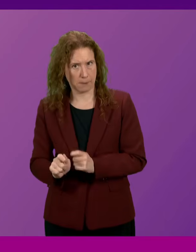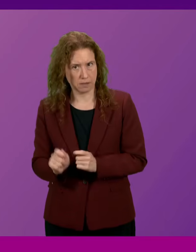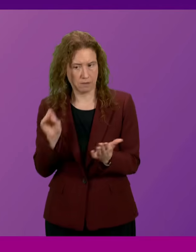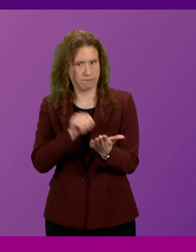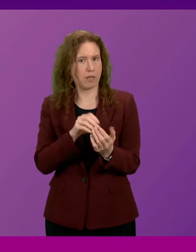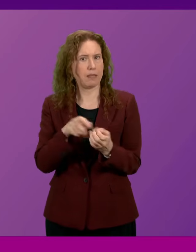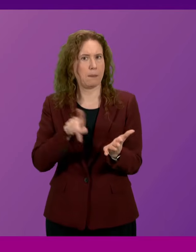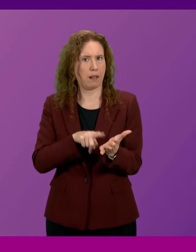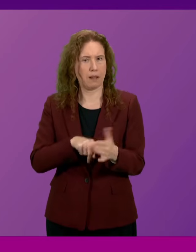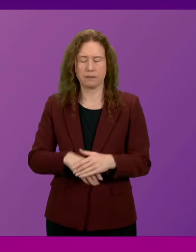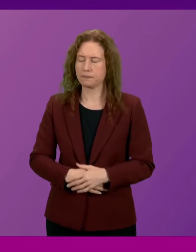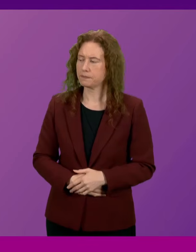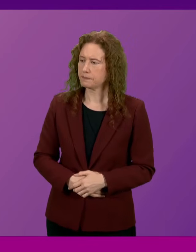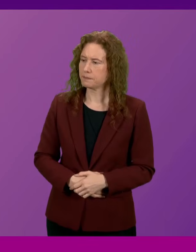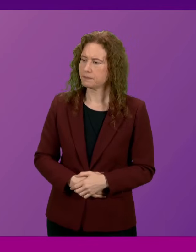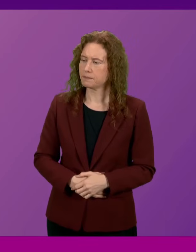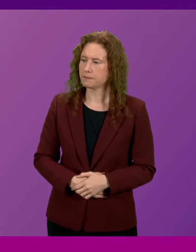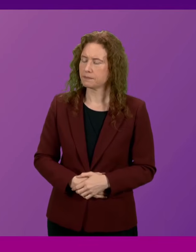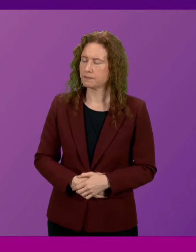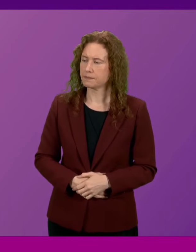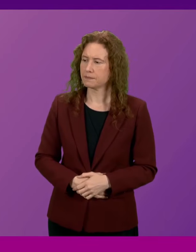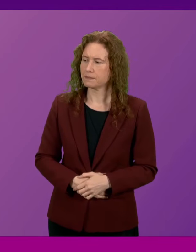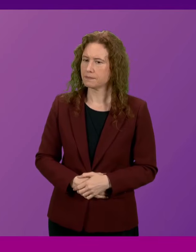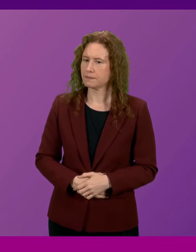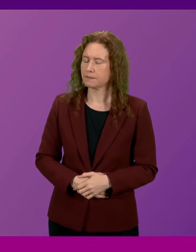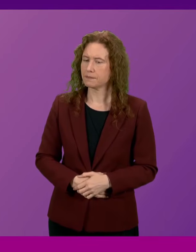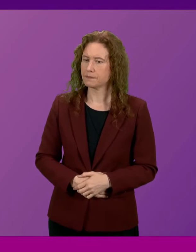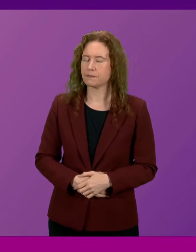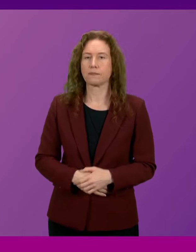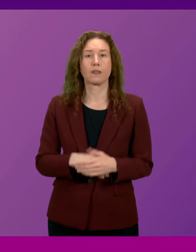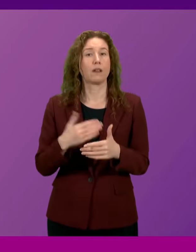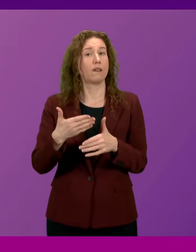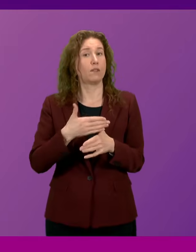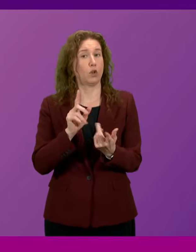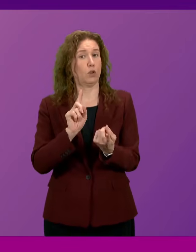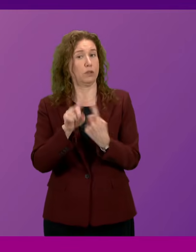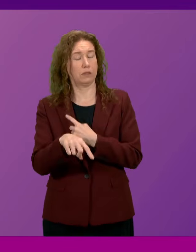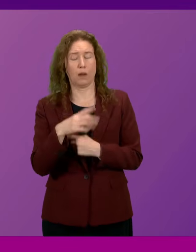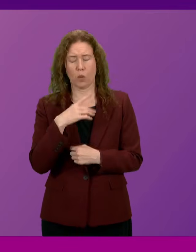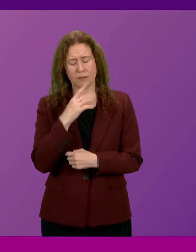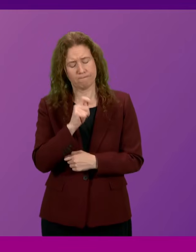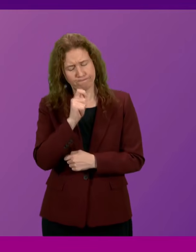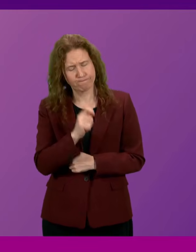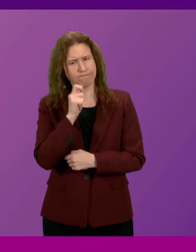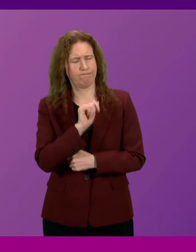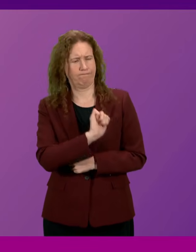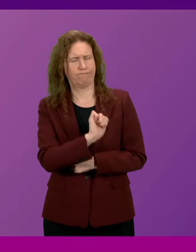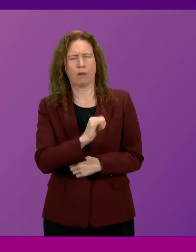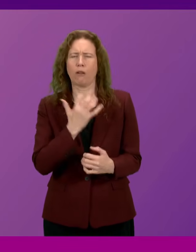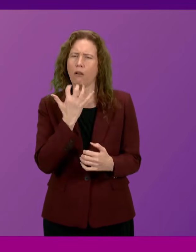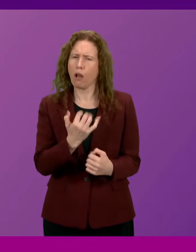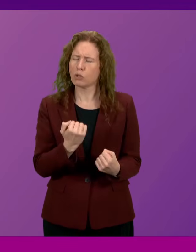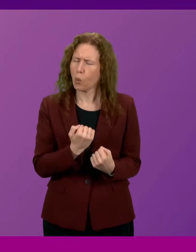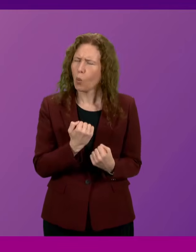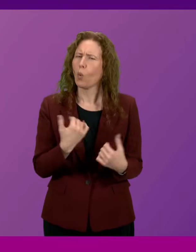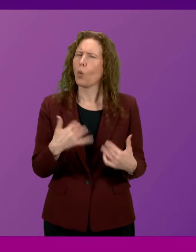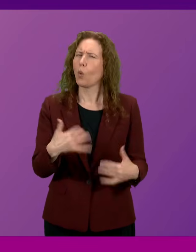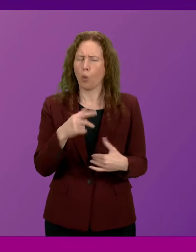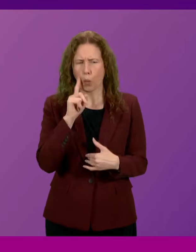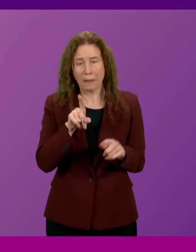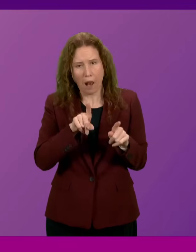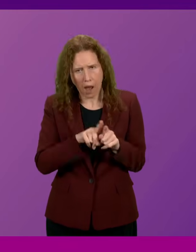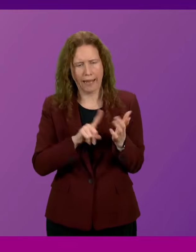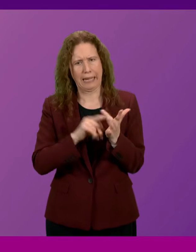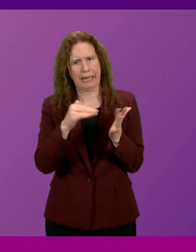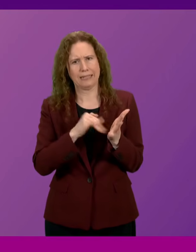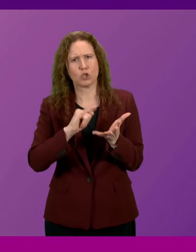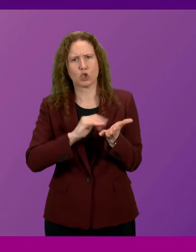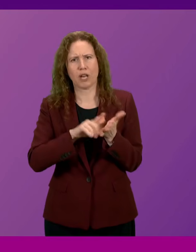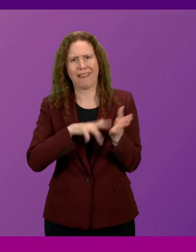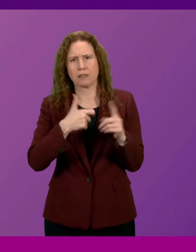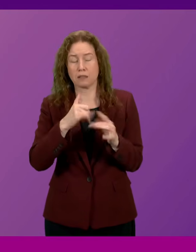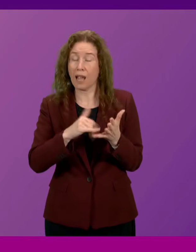First, I pay tribute to the courage of women such as Liz Shanks. It is invariably women